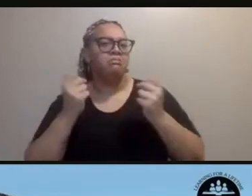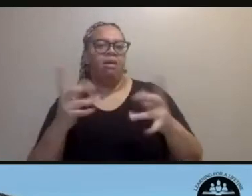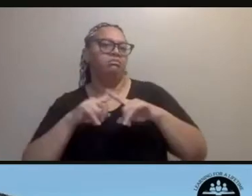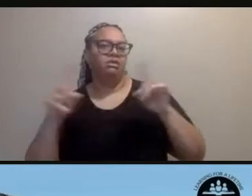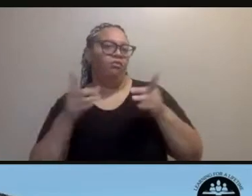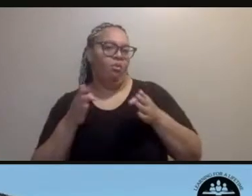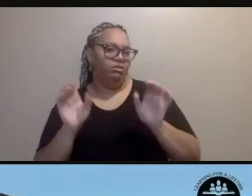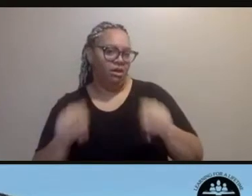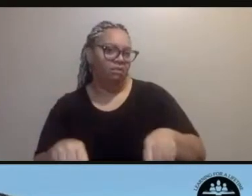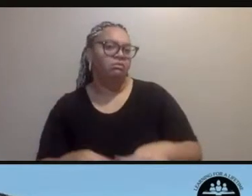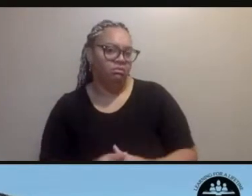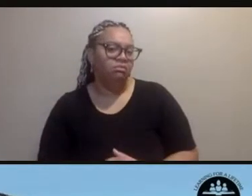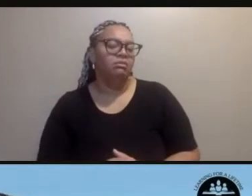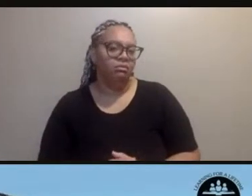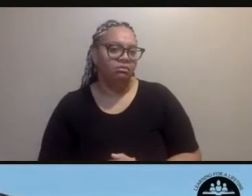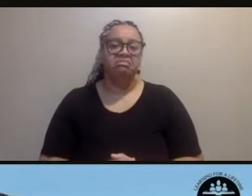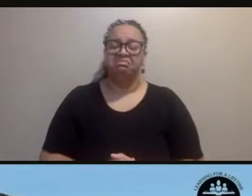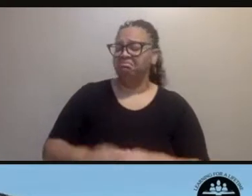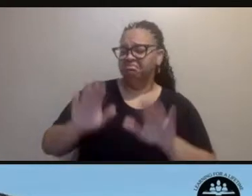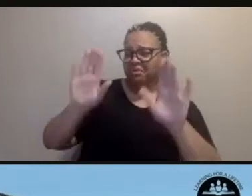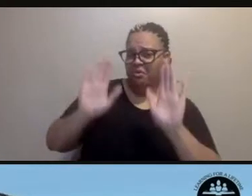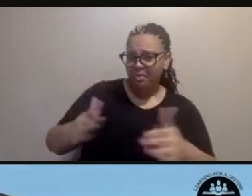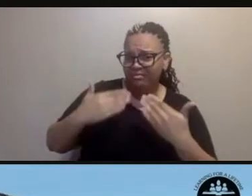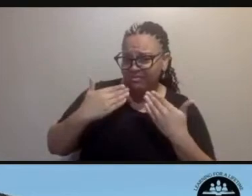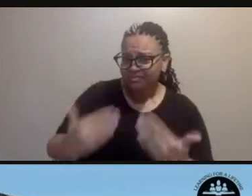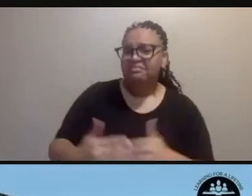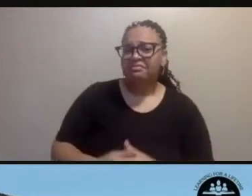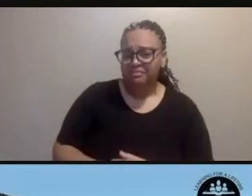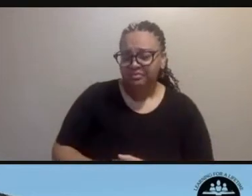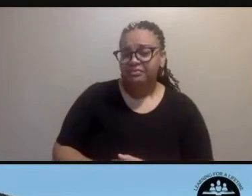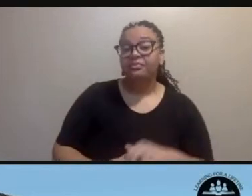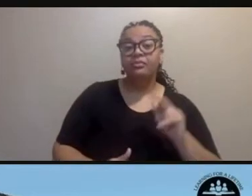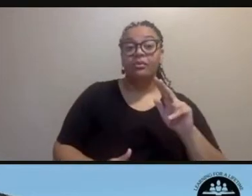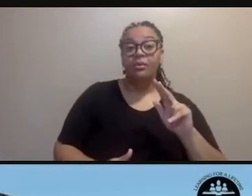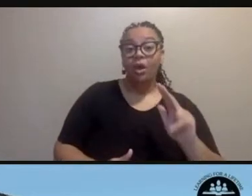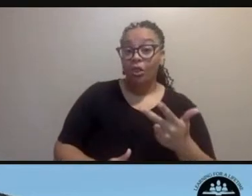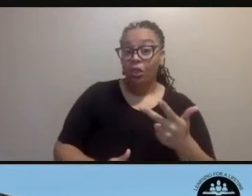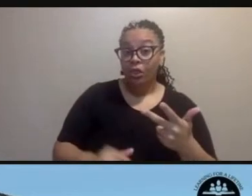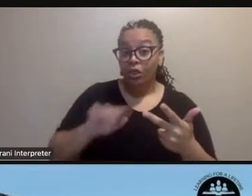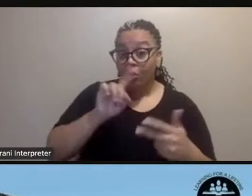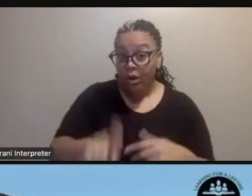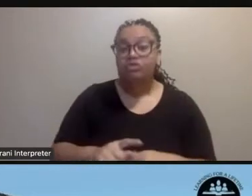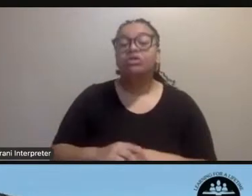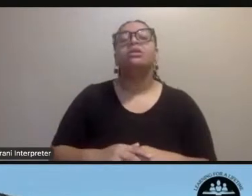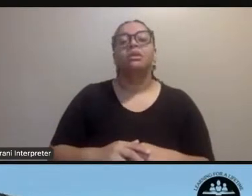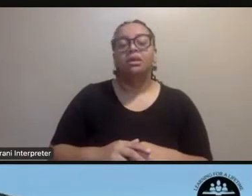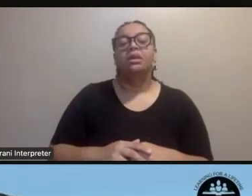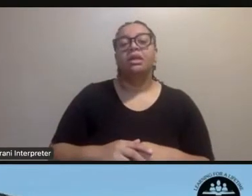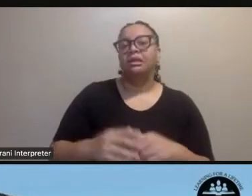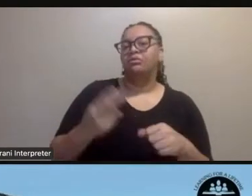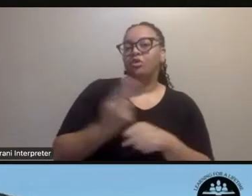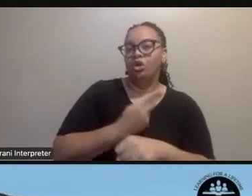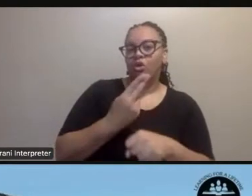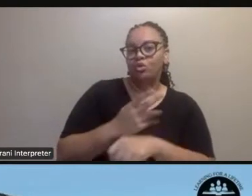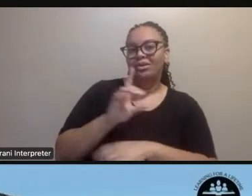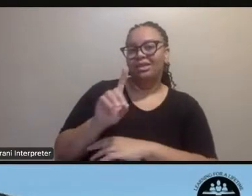OF A GLUE TYPE PERSON AND PLUG